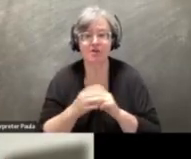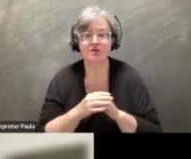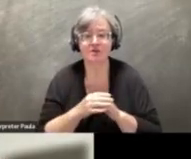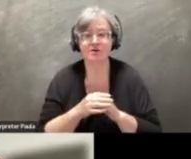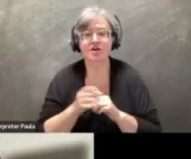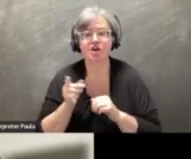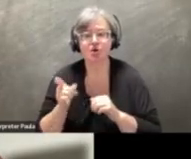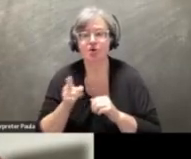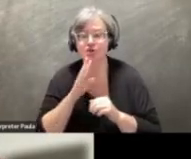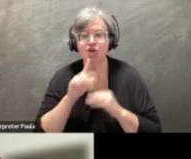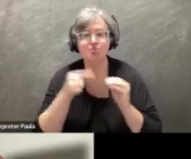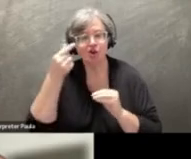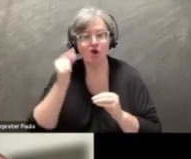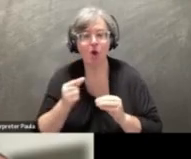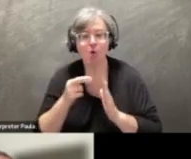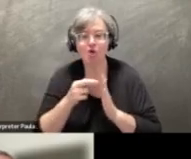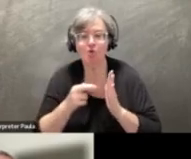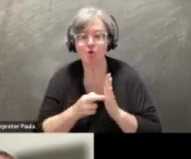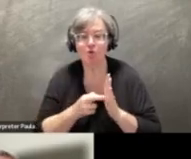golden rule versus the platinum